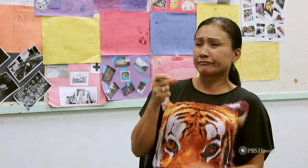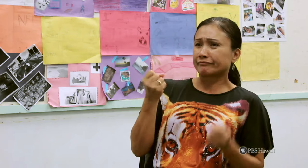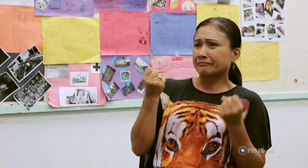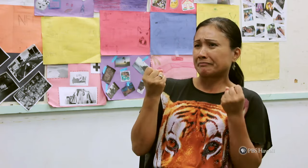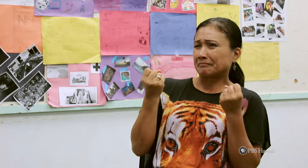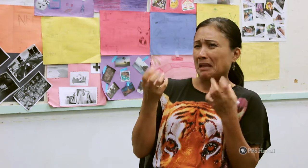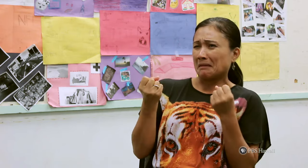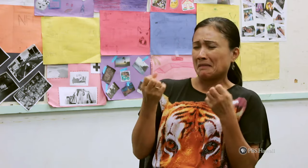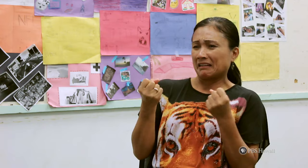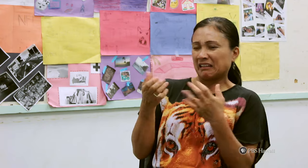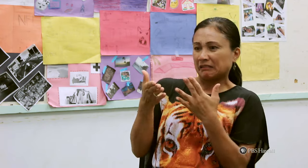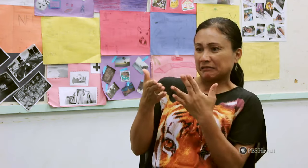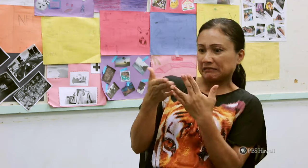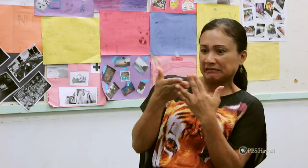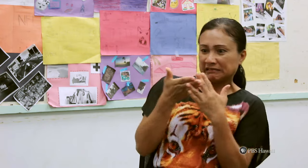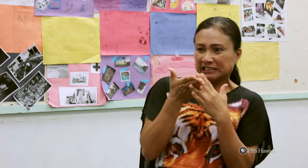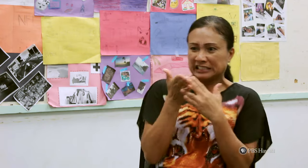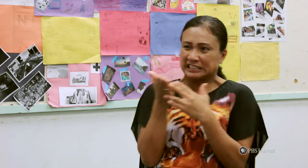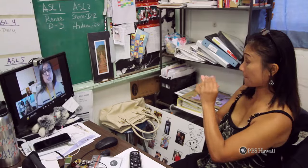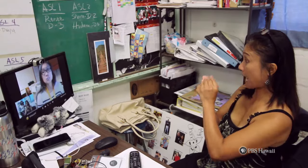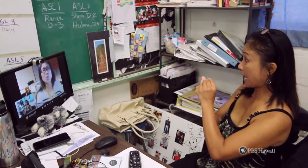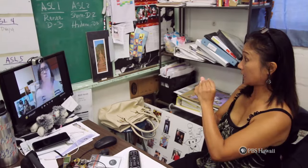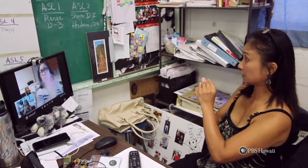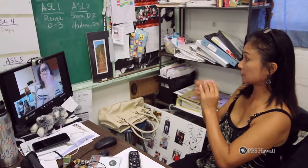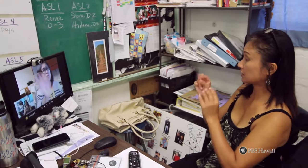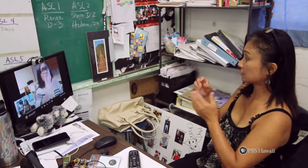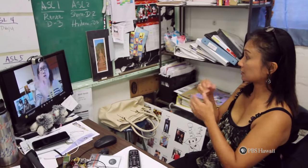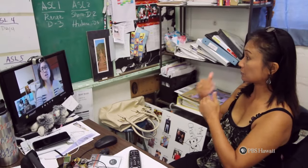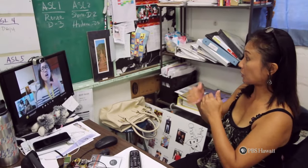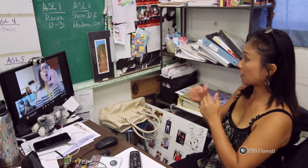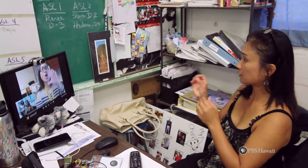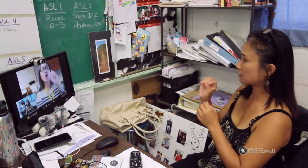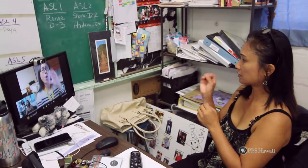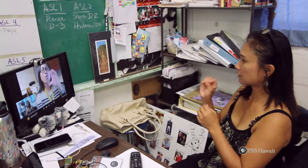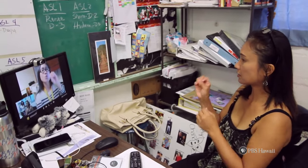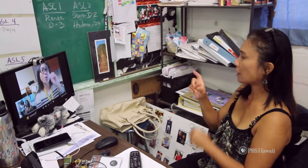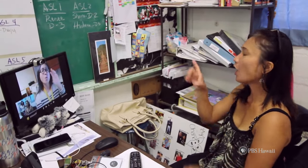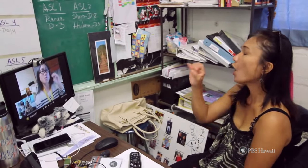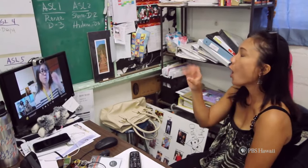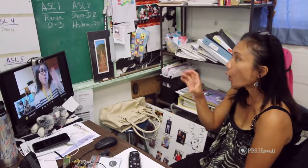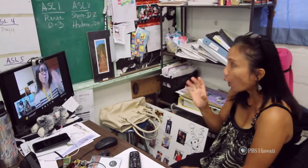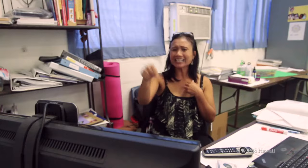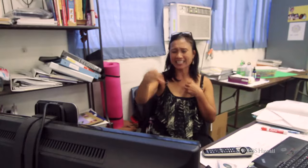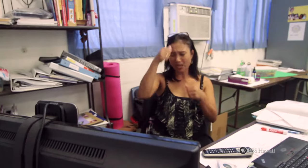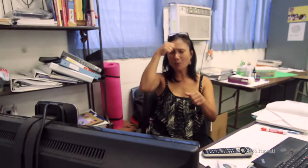I had many obstacles to overcome until my two sisters taught me sign language. My two